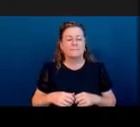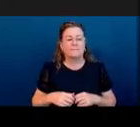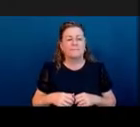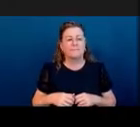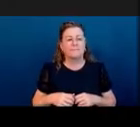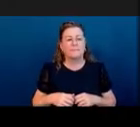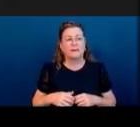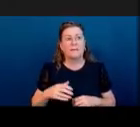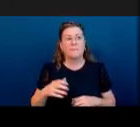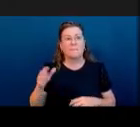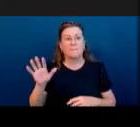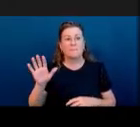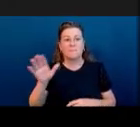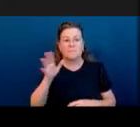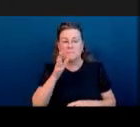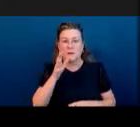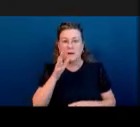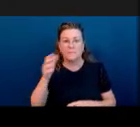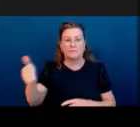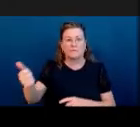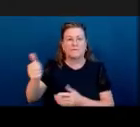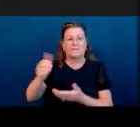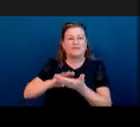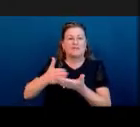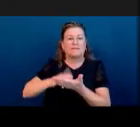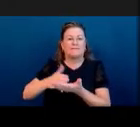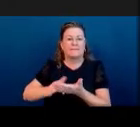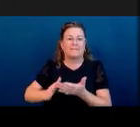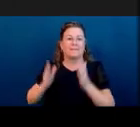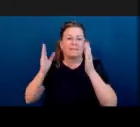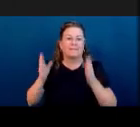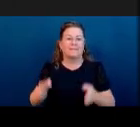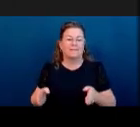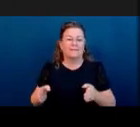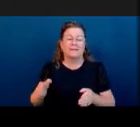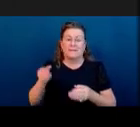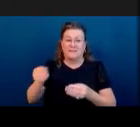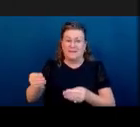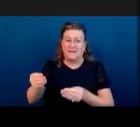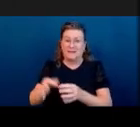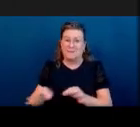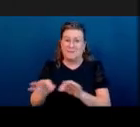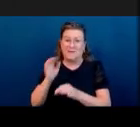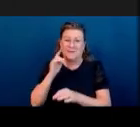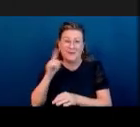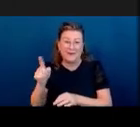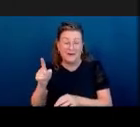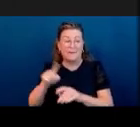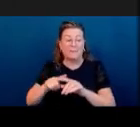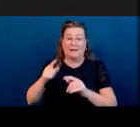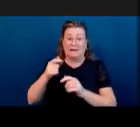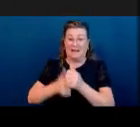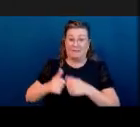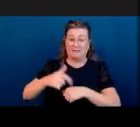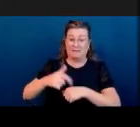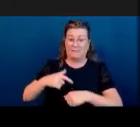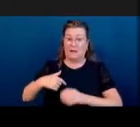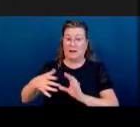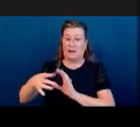Mom, was a chef, actually, and so feeding was really important to her. But every time I would talk about food, bring up food,